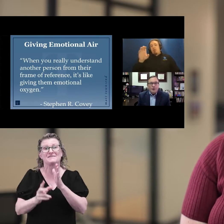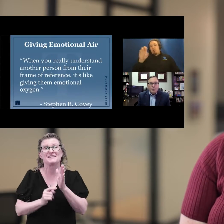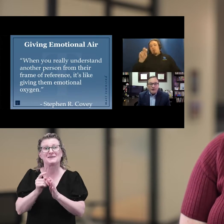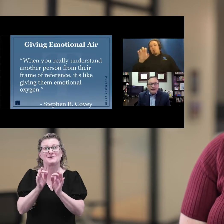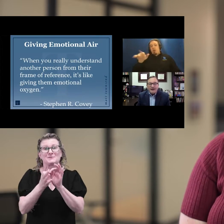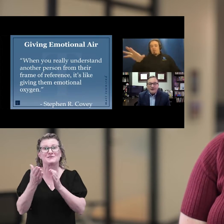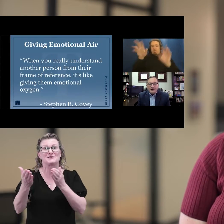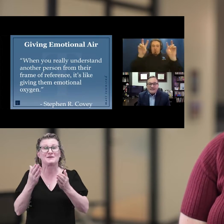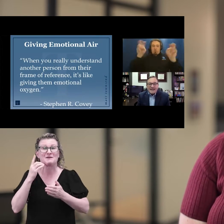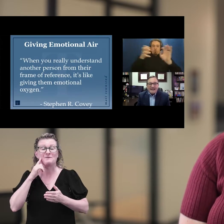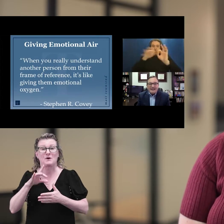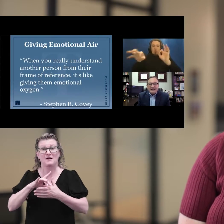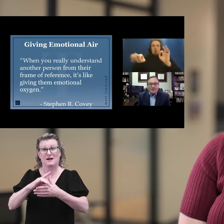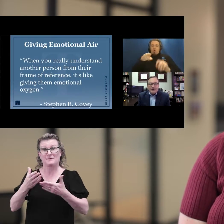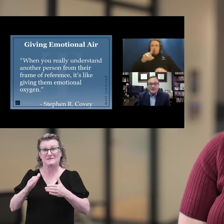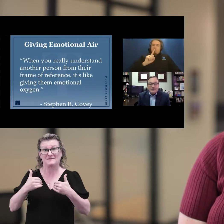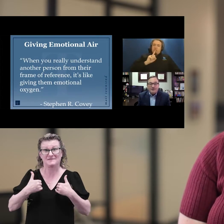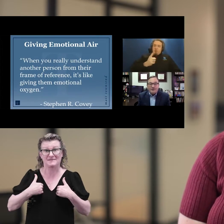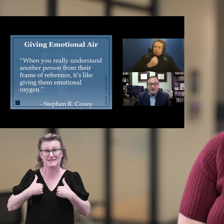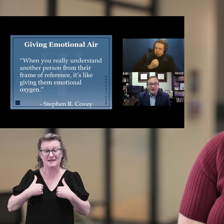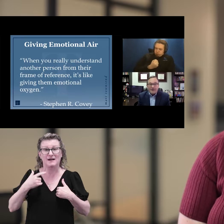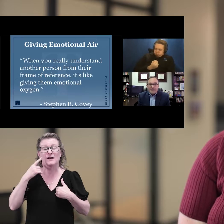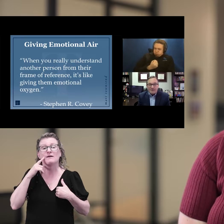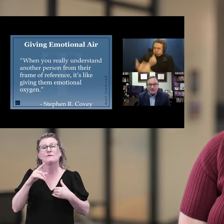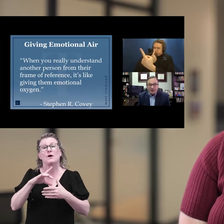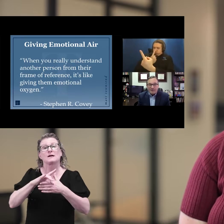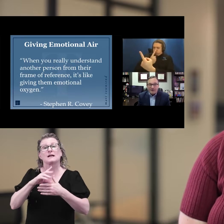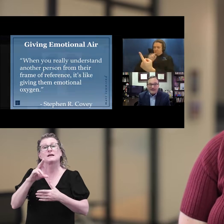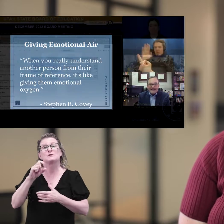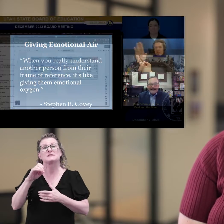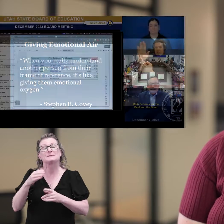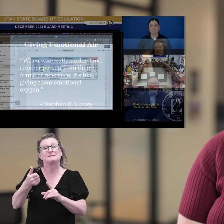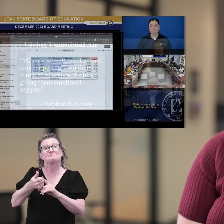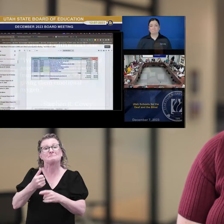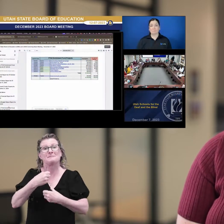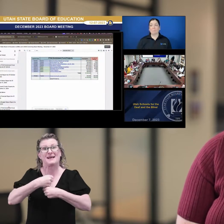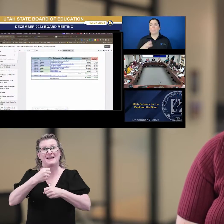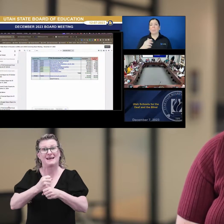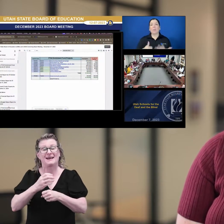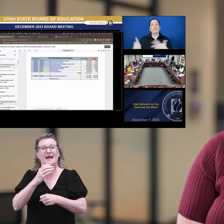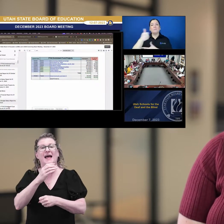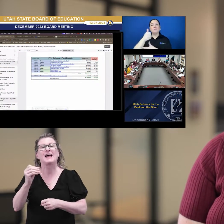interpretation services for existing content, USDB created content, and